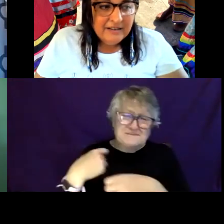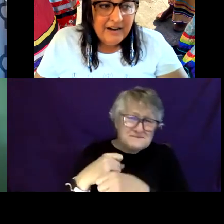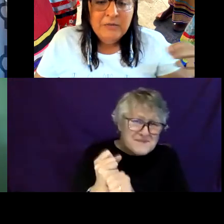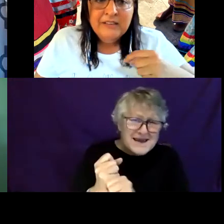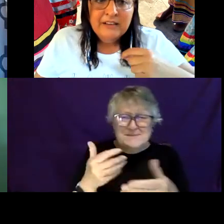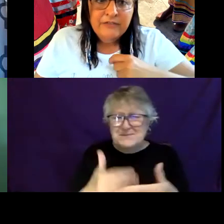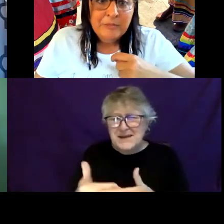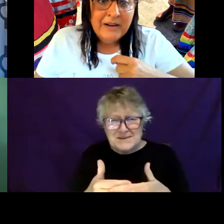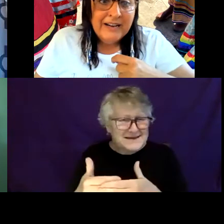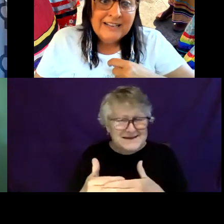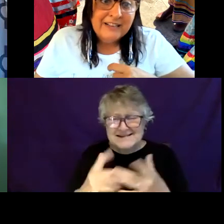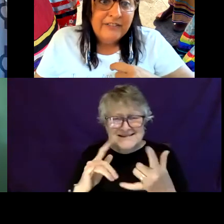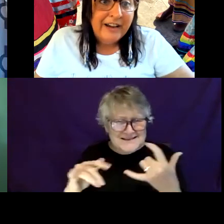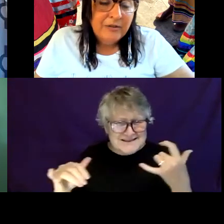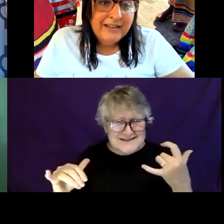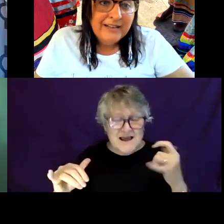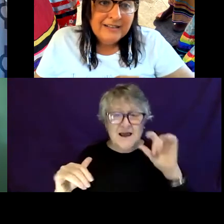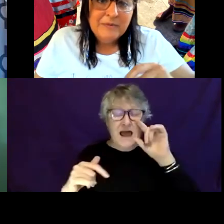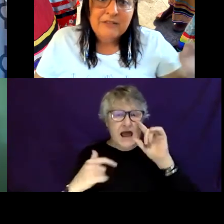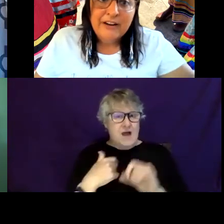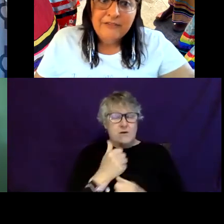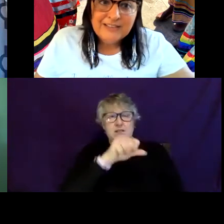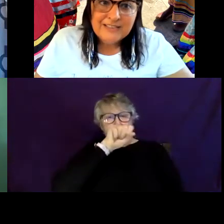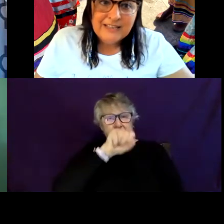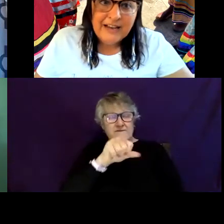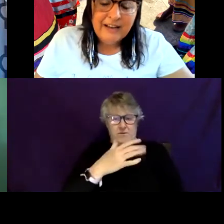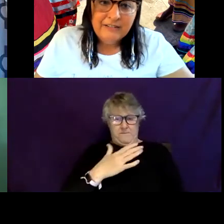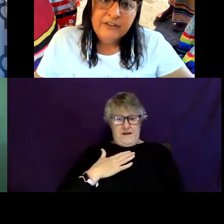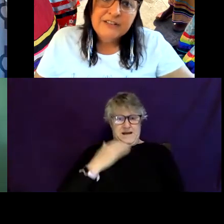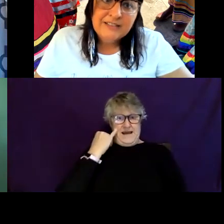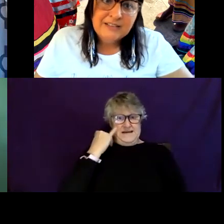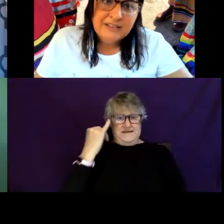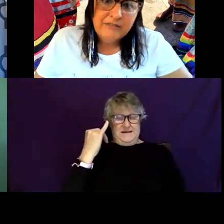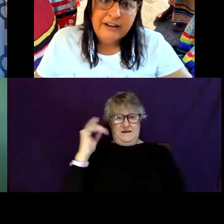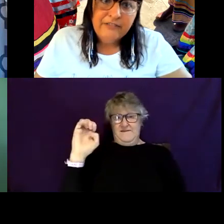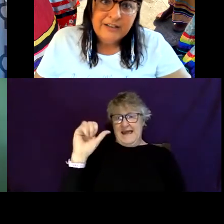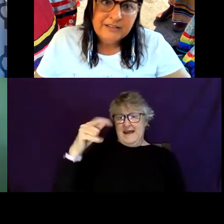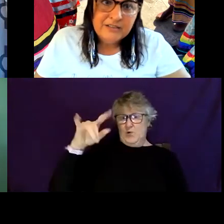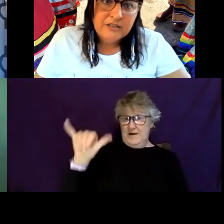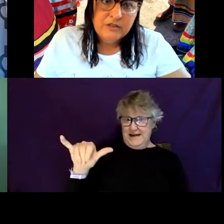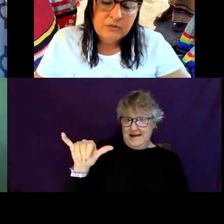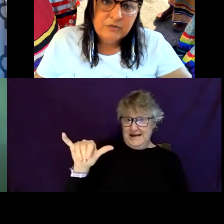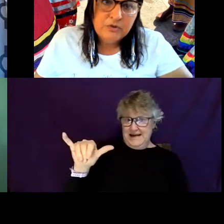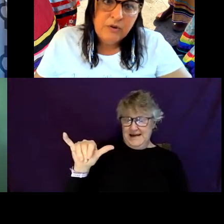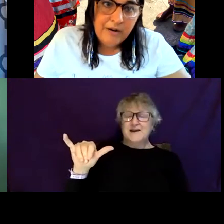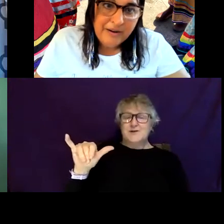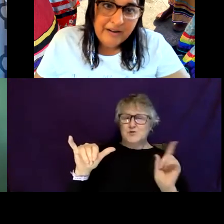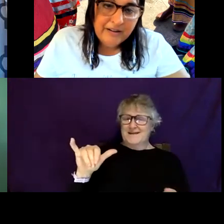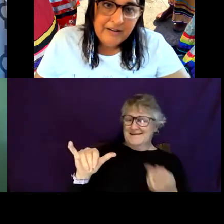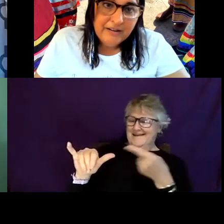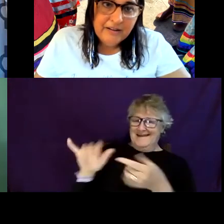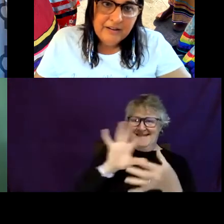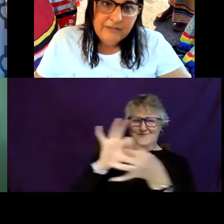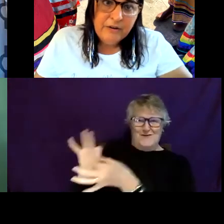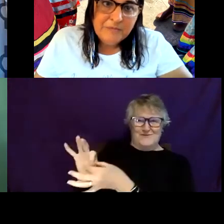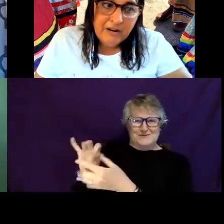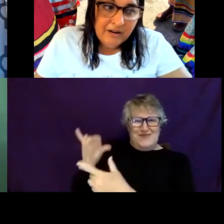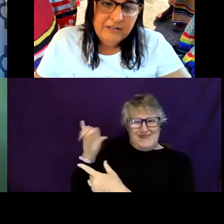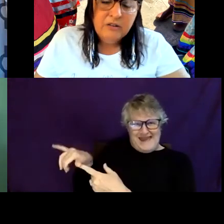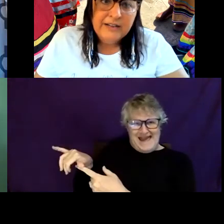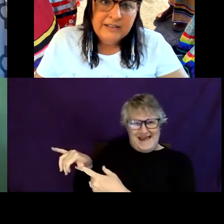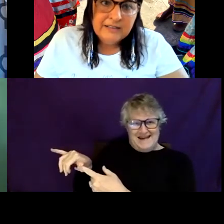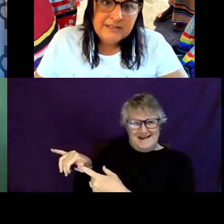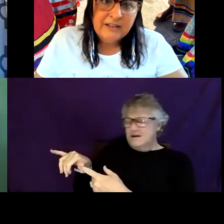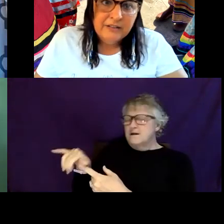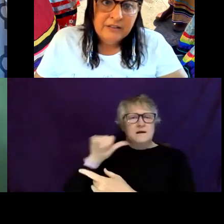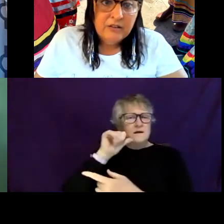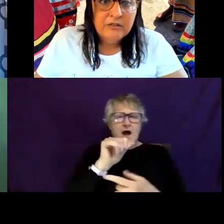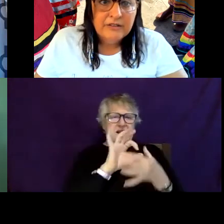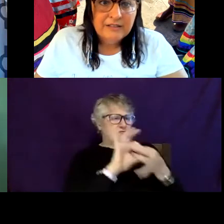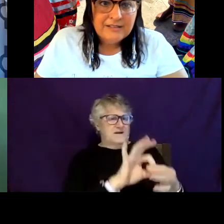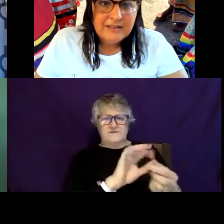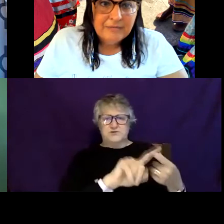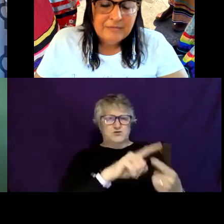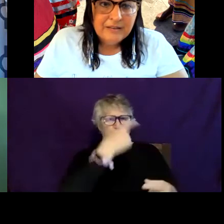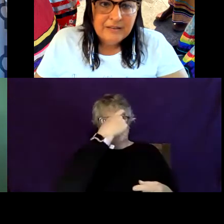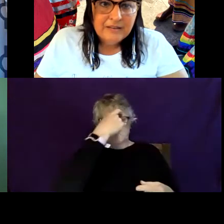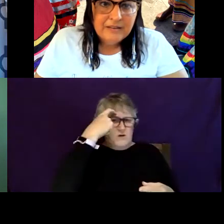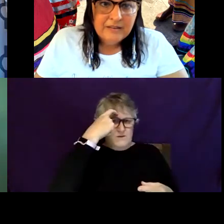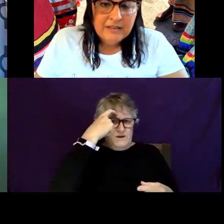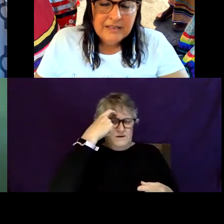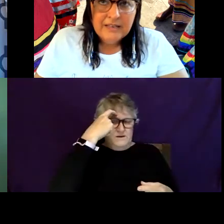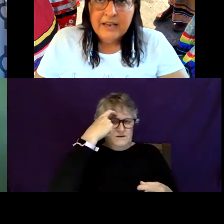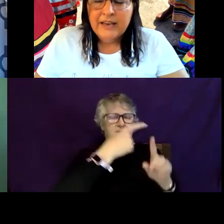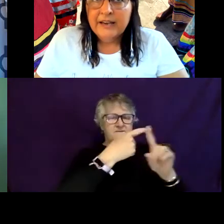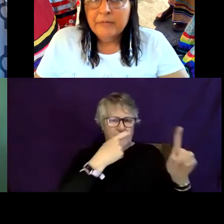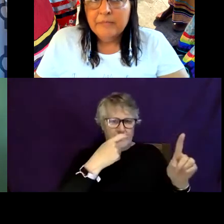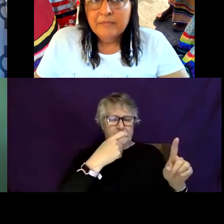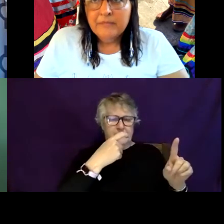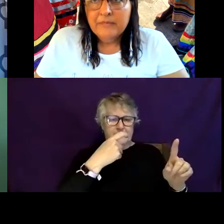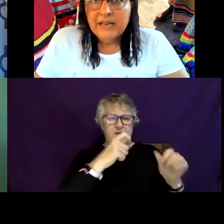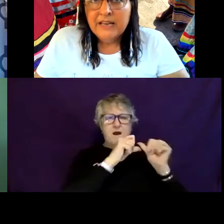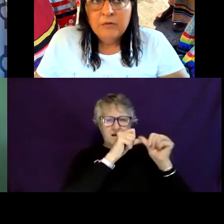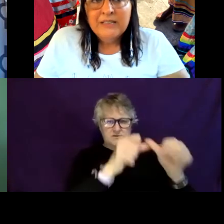And I would love for my idea of equity to be in reference to that verses and reference to trauma from ongoing settler colonialism.